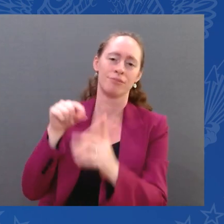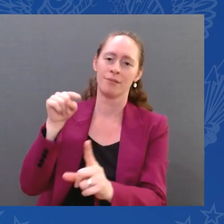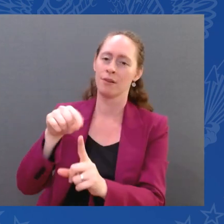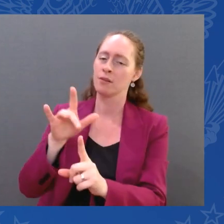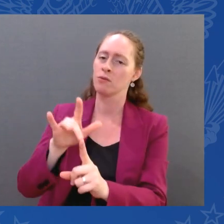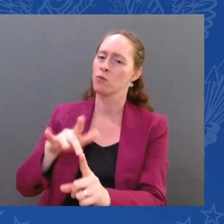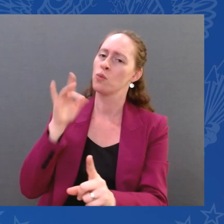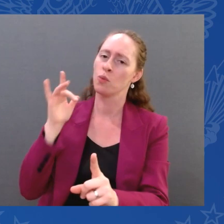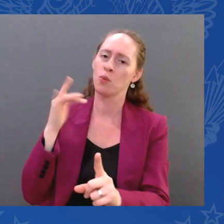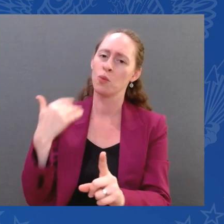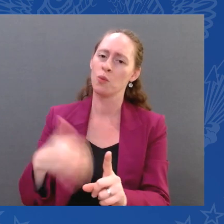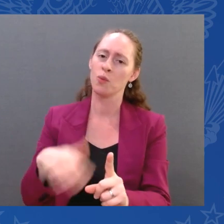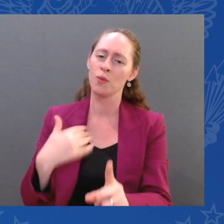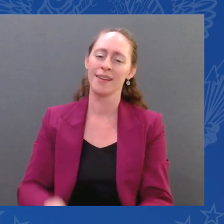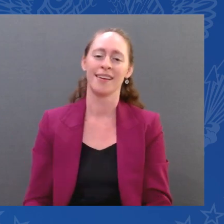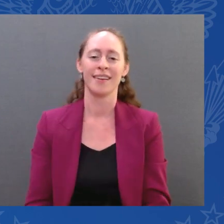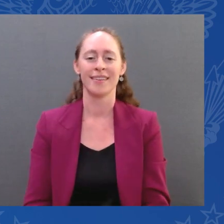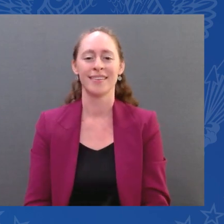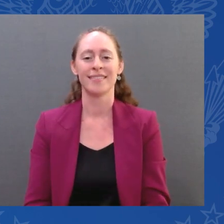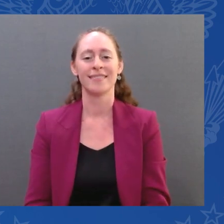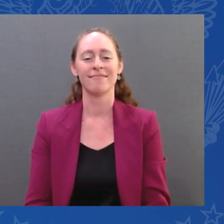And I call her -- I'm happy to call her my friend.